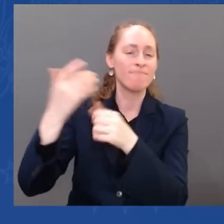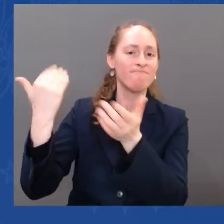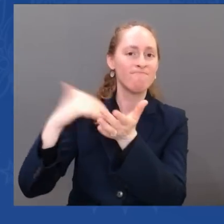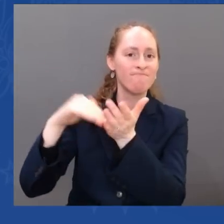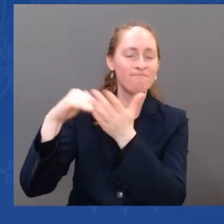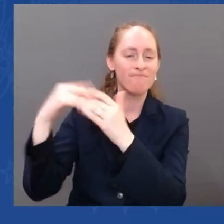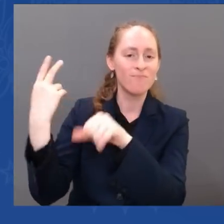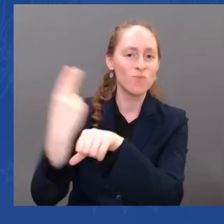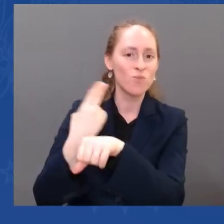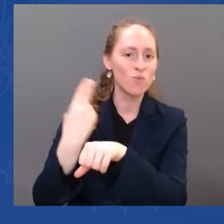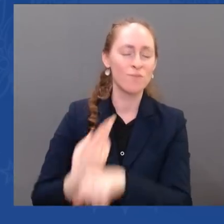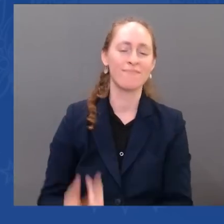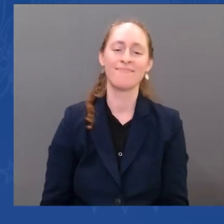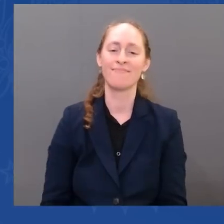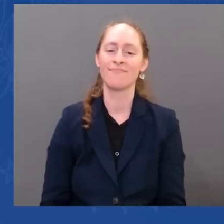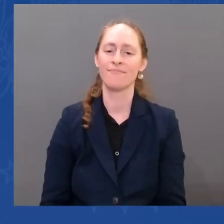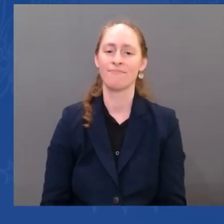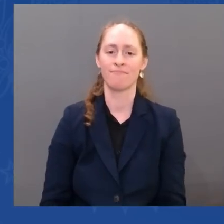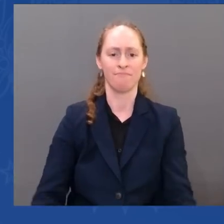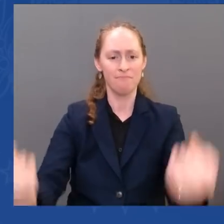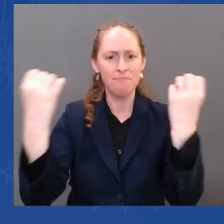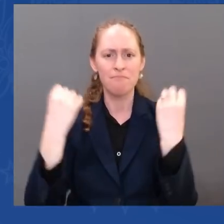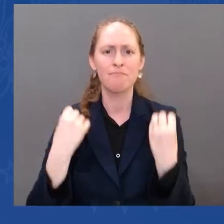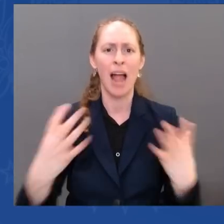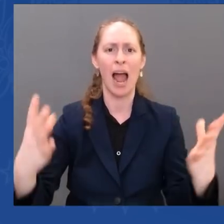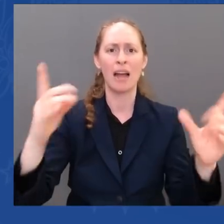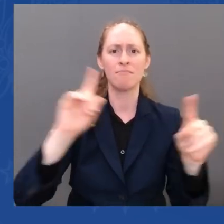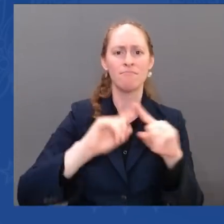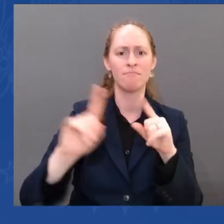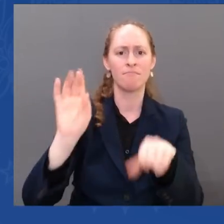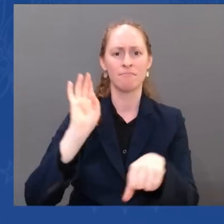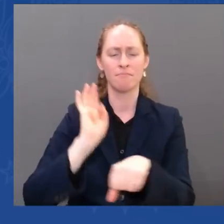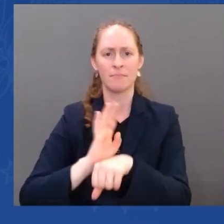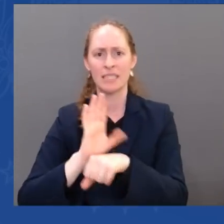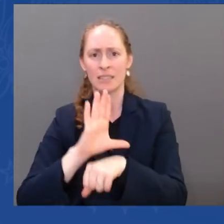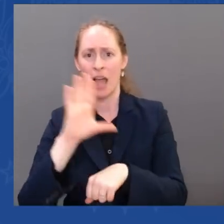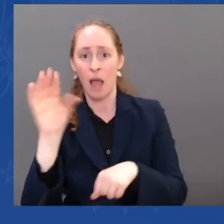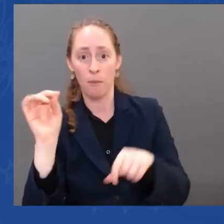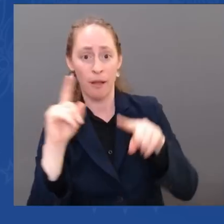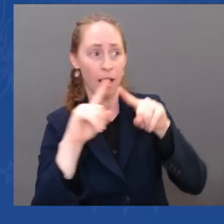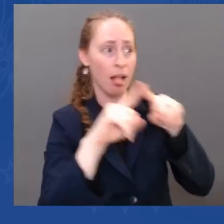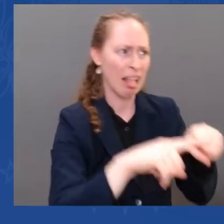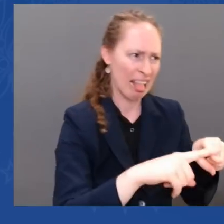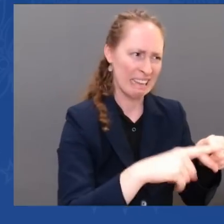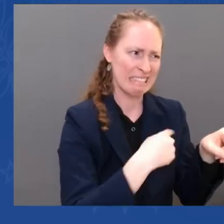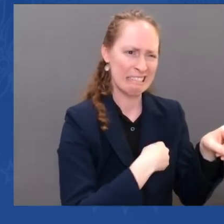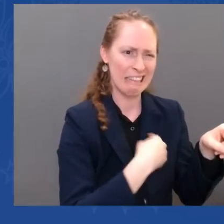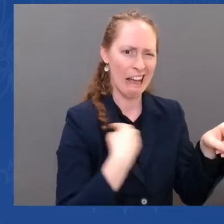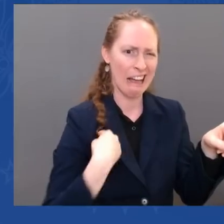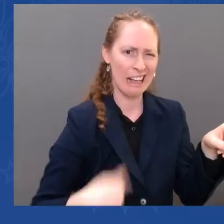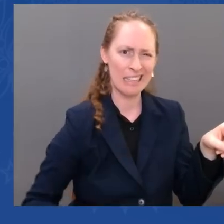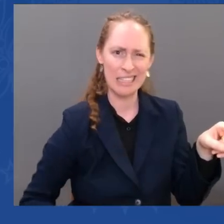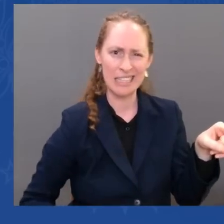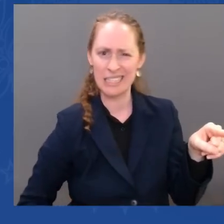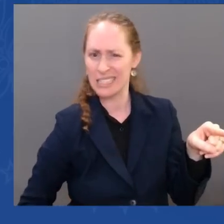are bringing back manufacturing jobs to the European continent, and Greece is an obvious candidate to welcome them.